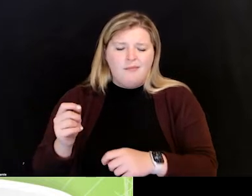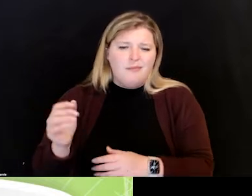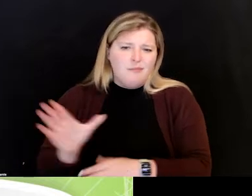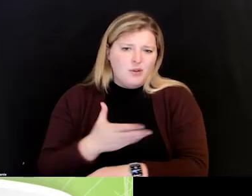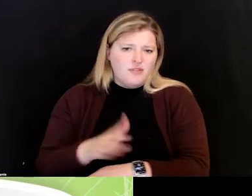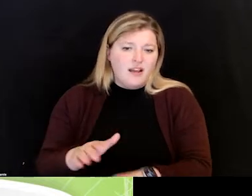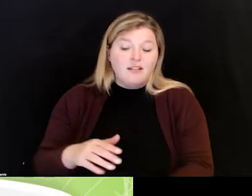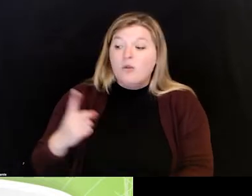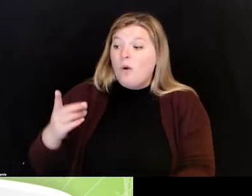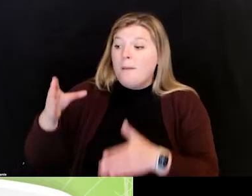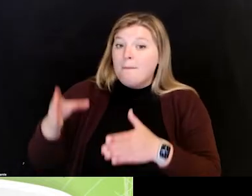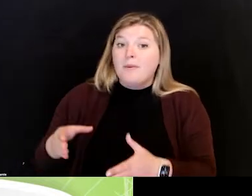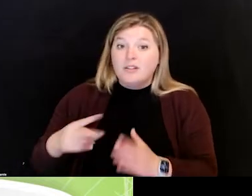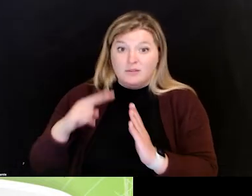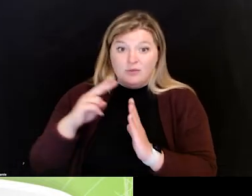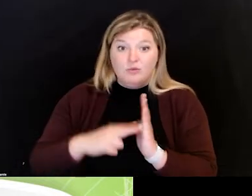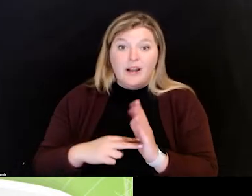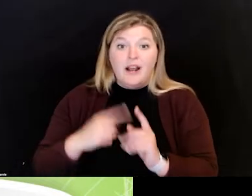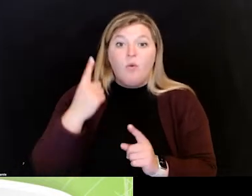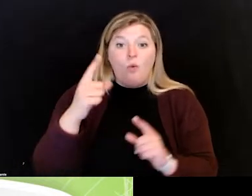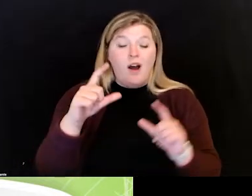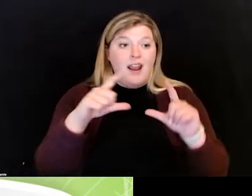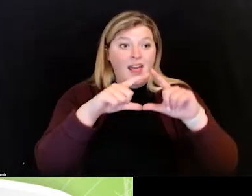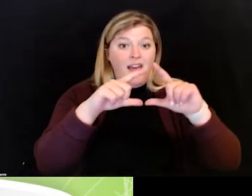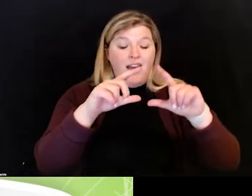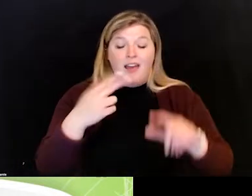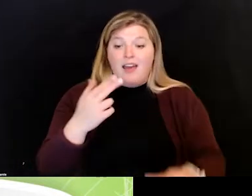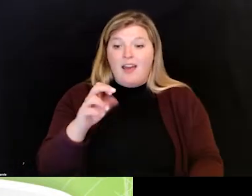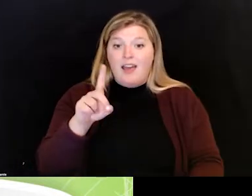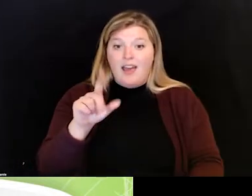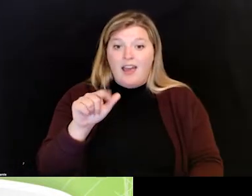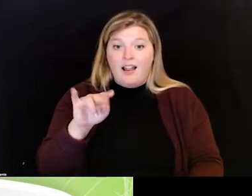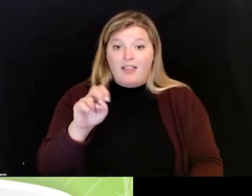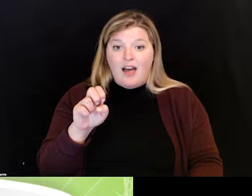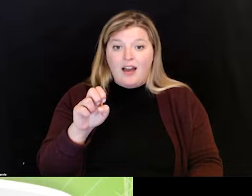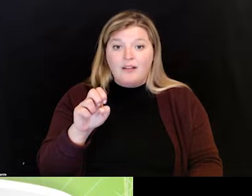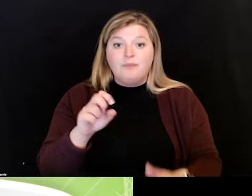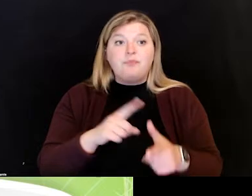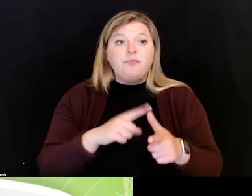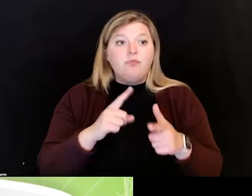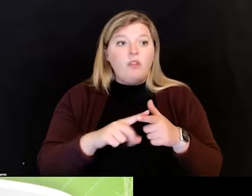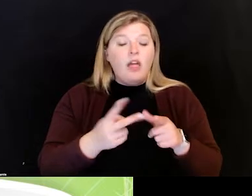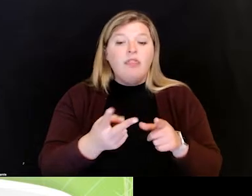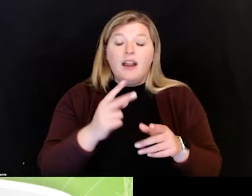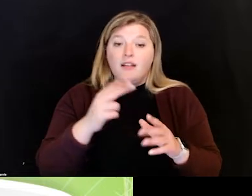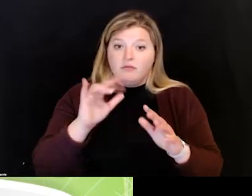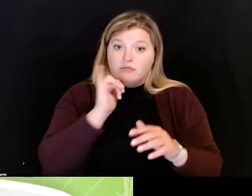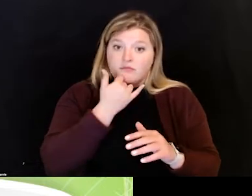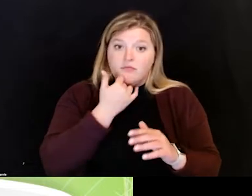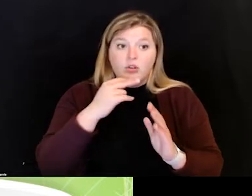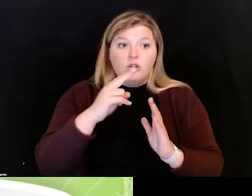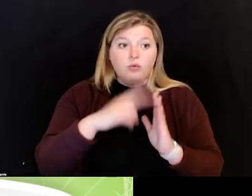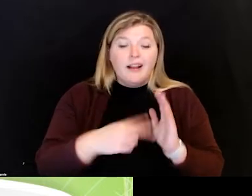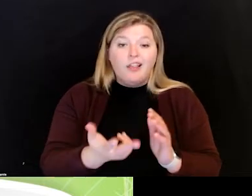and then they encountered three different articles assuming that they were in the same document, and that could be very confusing.